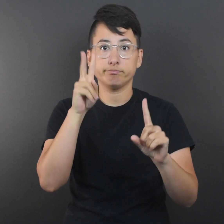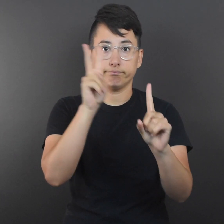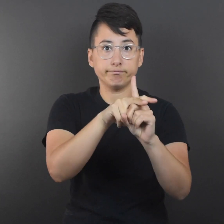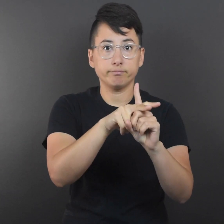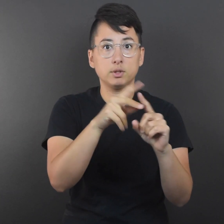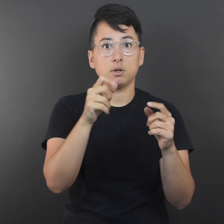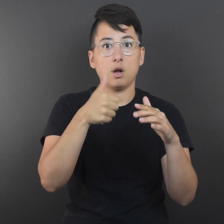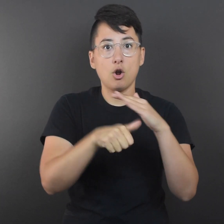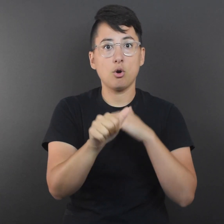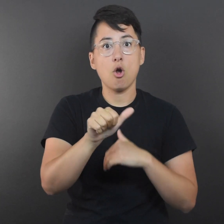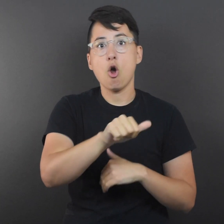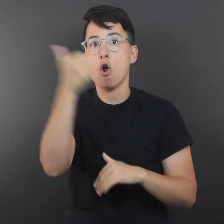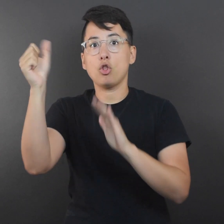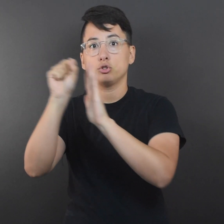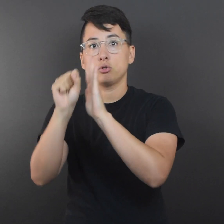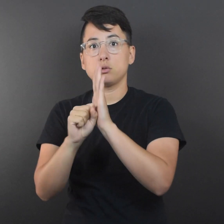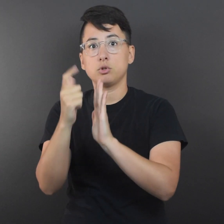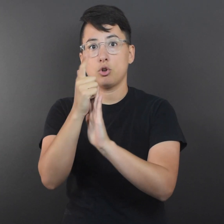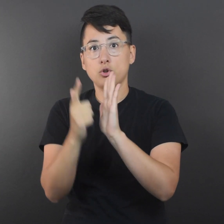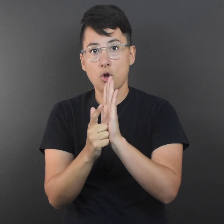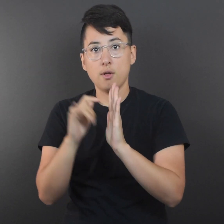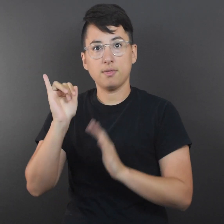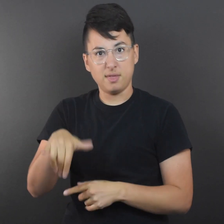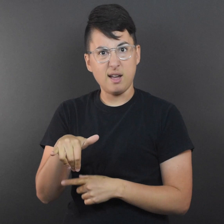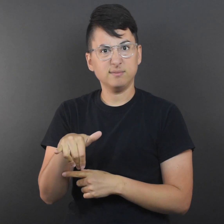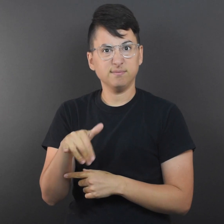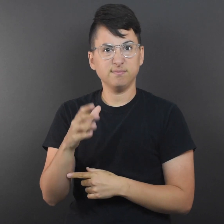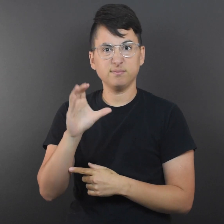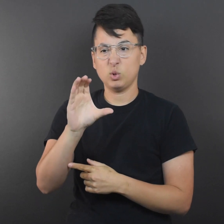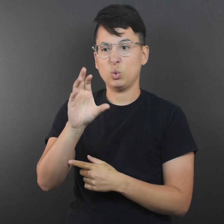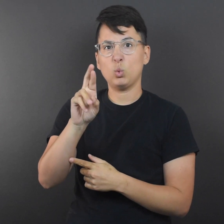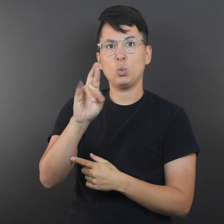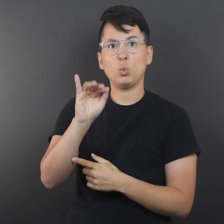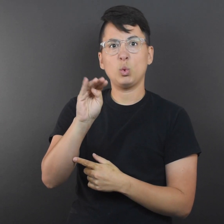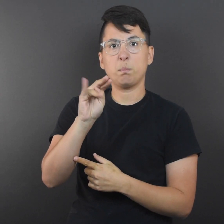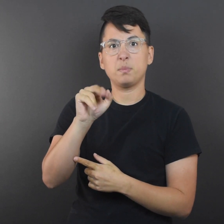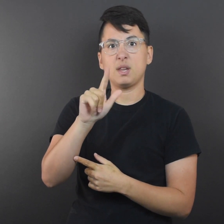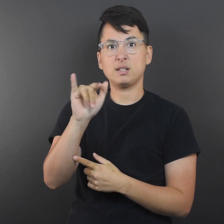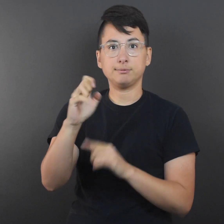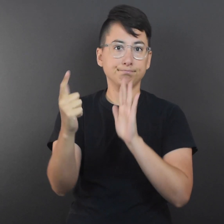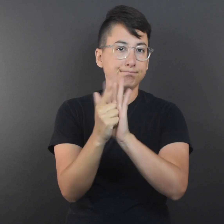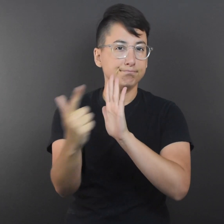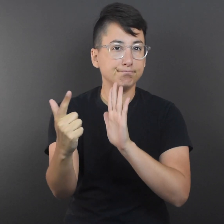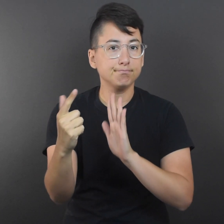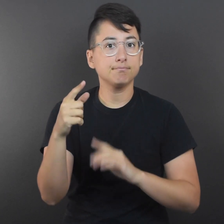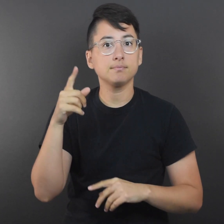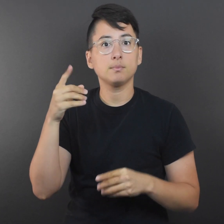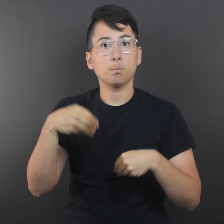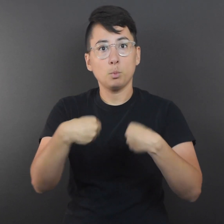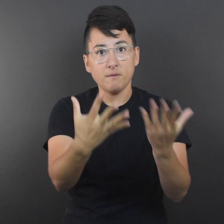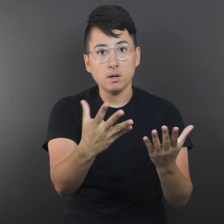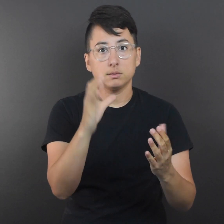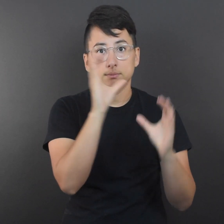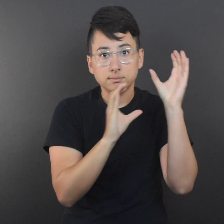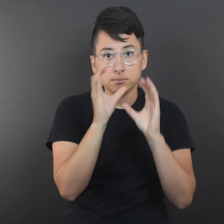that criminalize providing, seeking, or obtaining reproductive health care services.